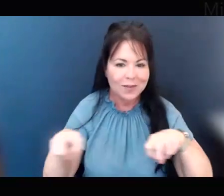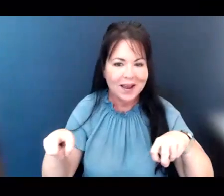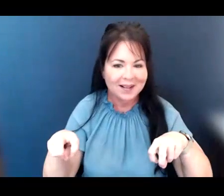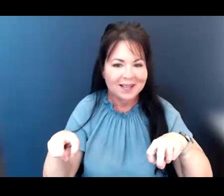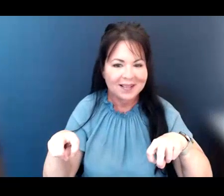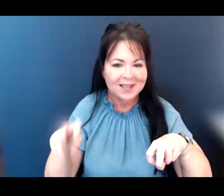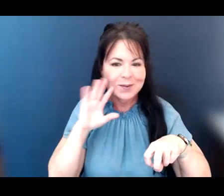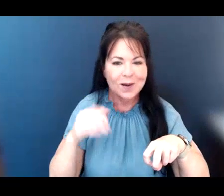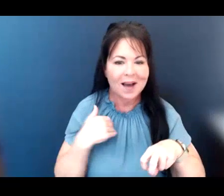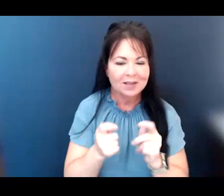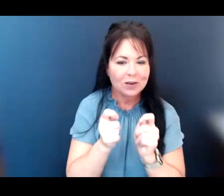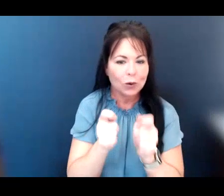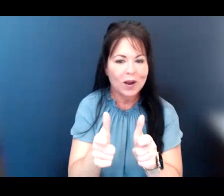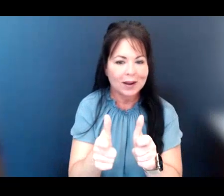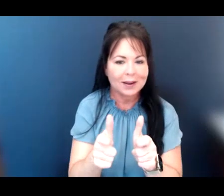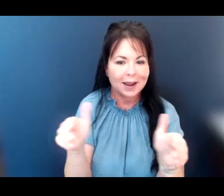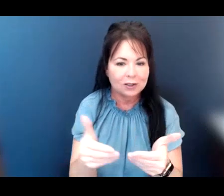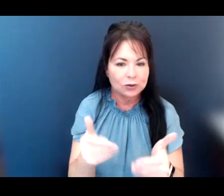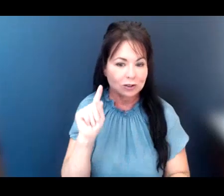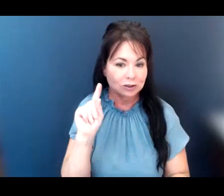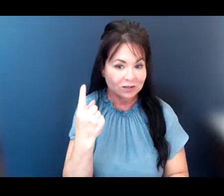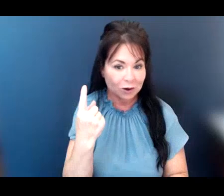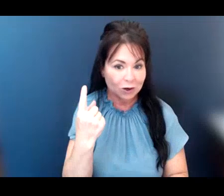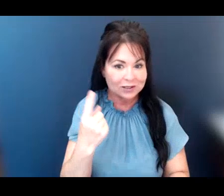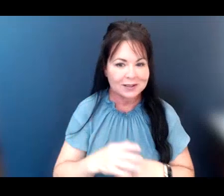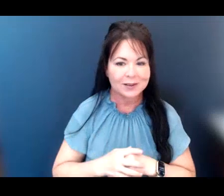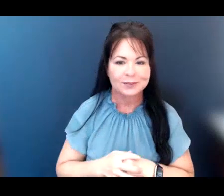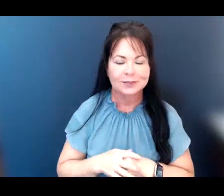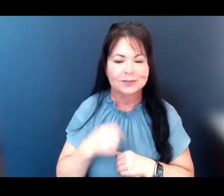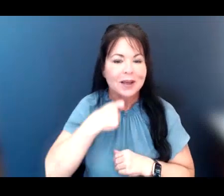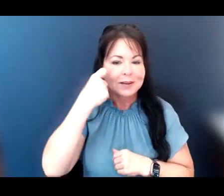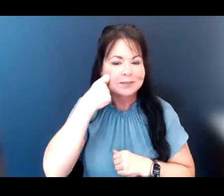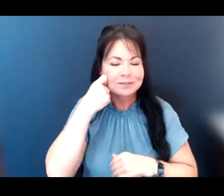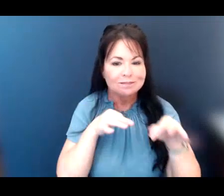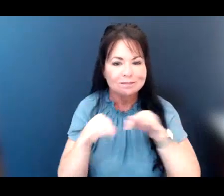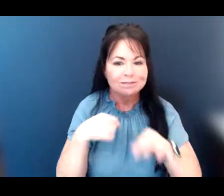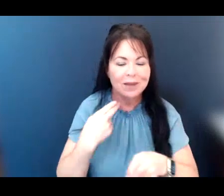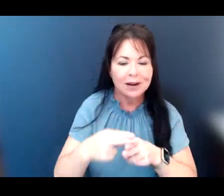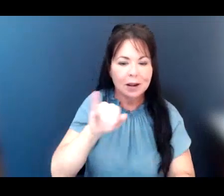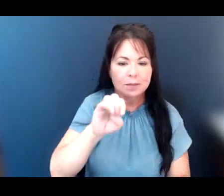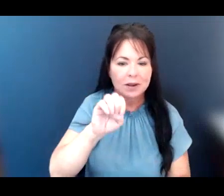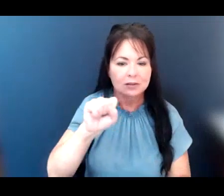So I'll start us off with introductions. Like I mentioned earlier, my name is Jess Klutch. I'm a digital experience product designer